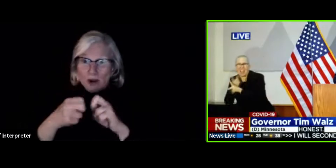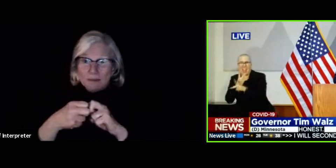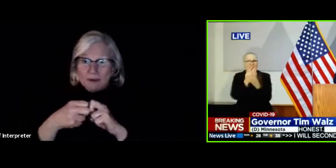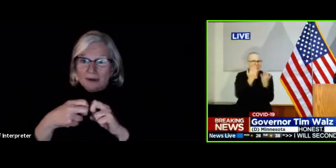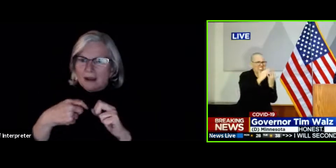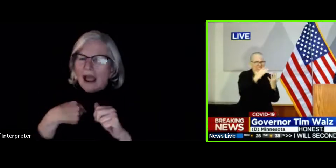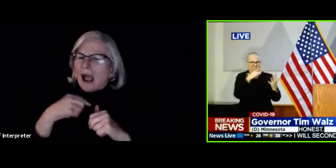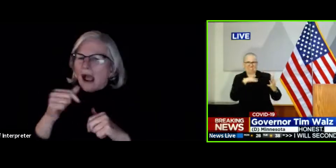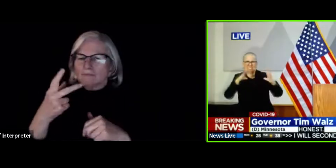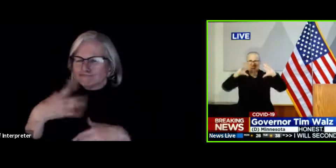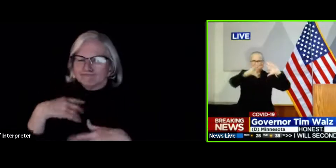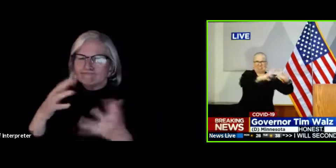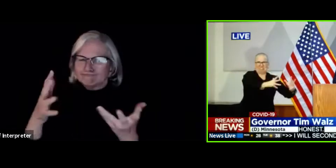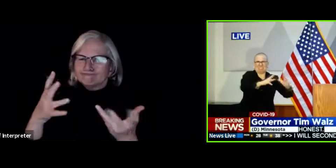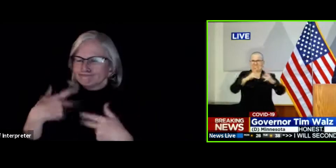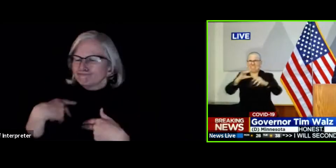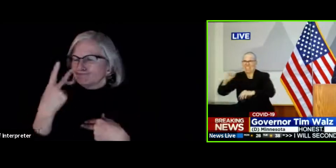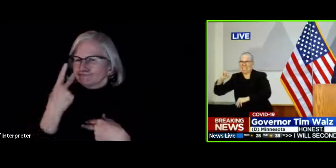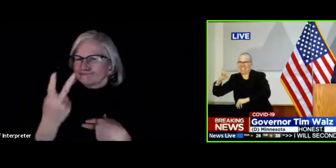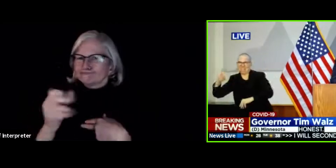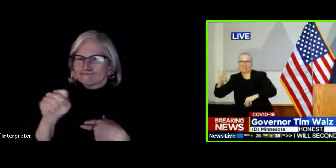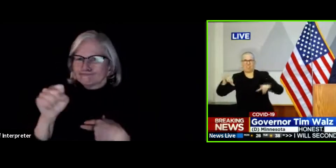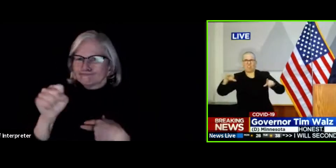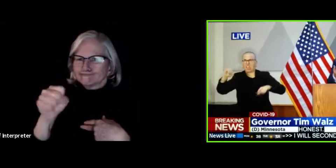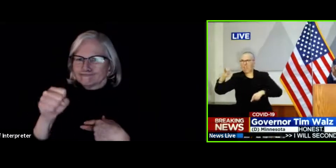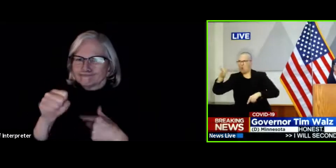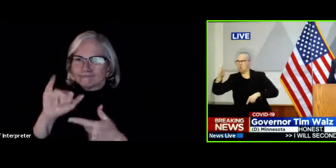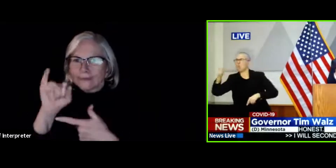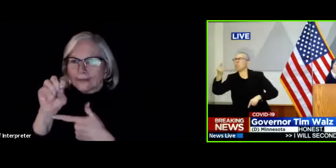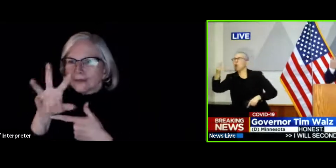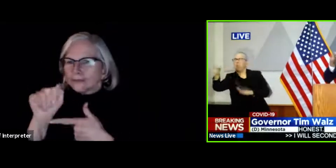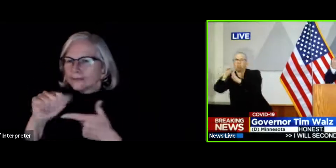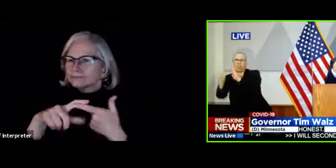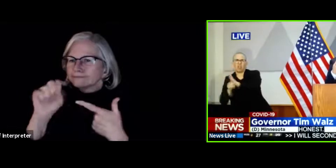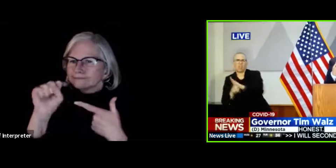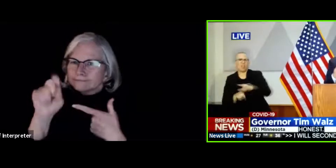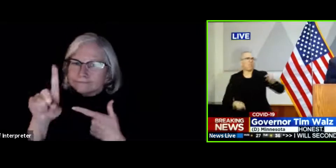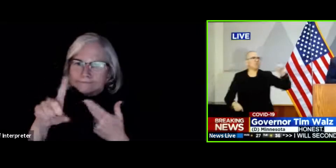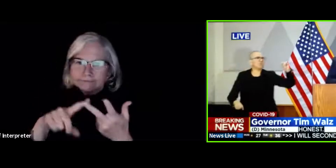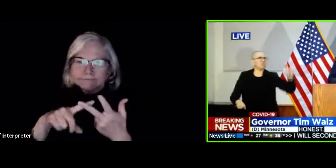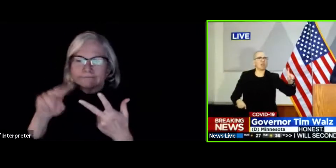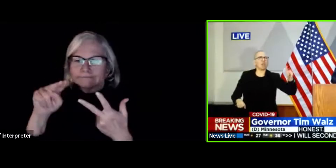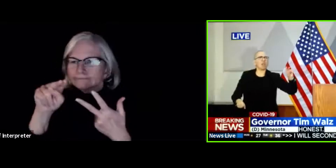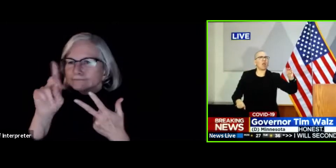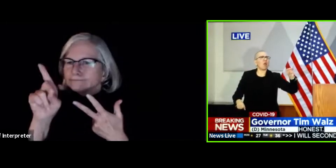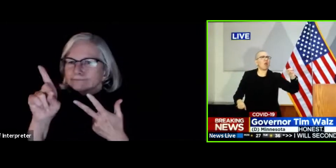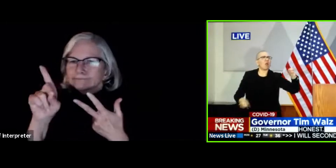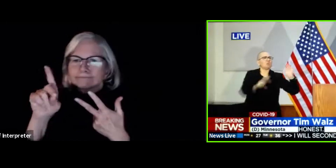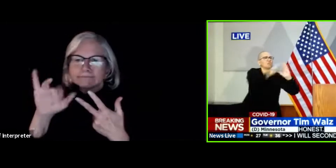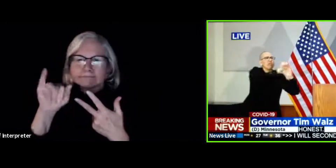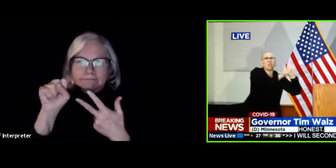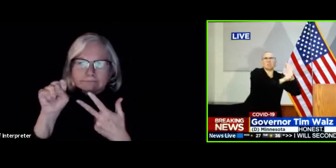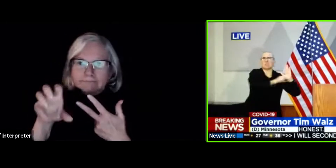IOWA, SOUTH DAKOTA, WISCONSIN, MINNESOTA ALL TAKE DIFFERENT T4CS ON WHO'S GETTING THIS, WE HAVE A LOT OF FOLKS IN HEALTH CARE INDUSTRY